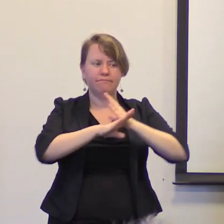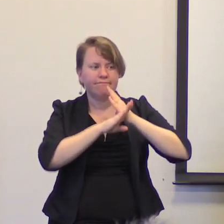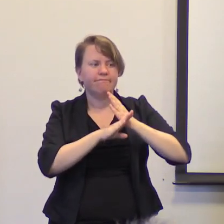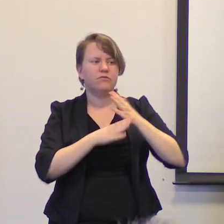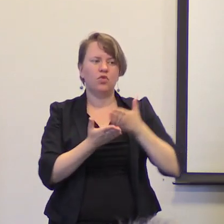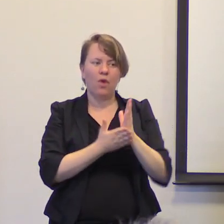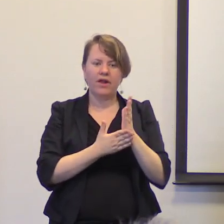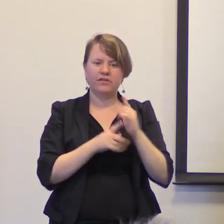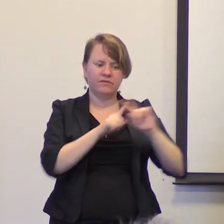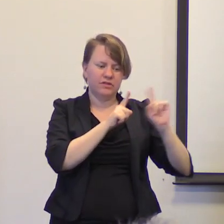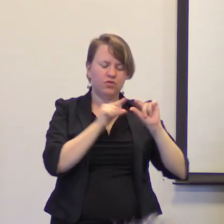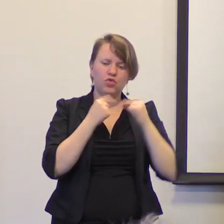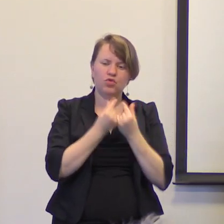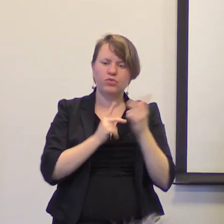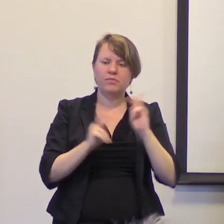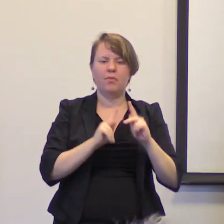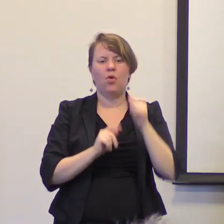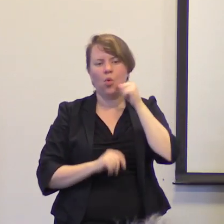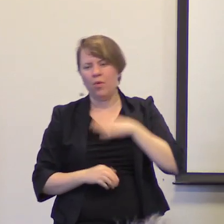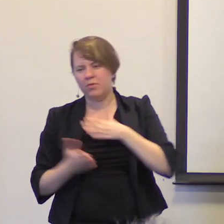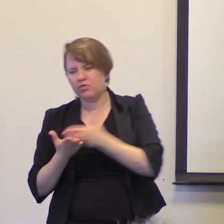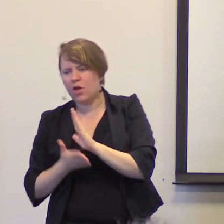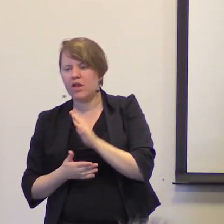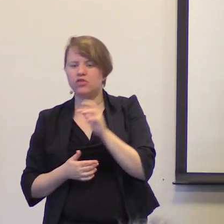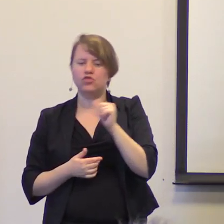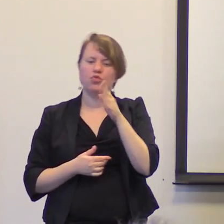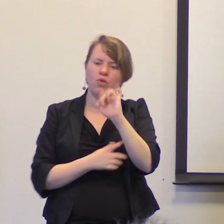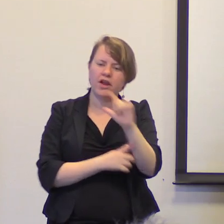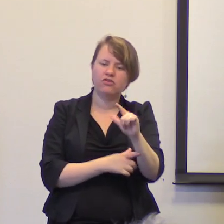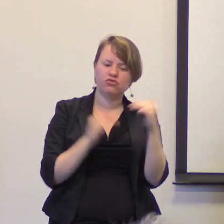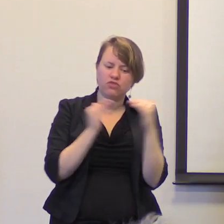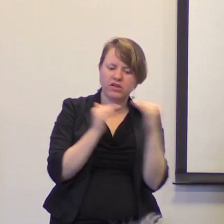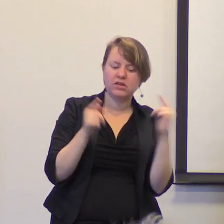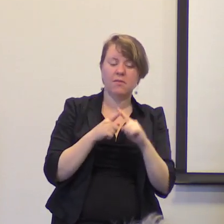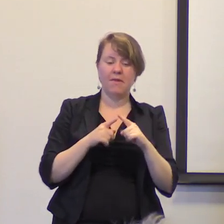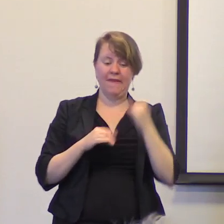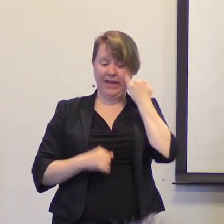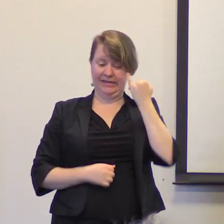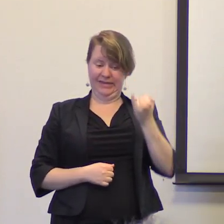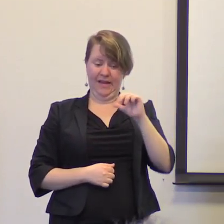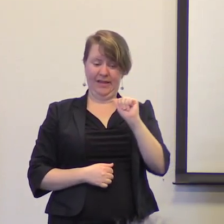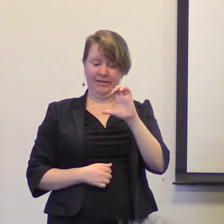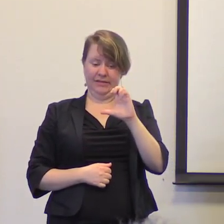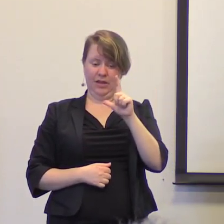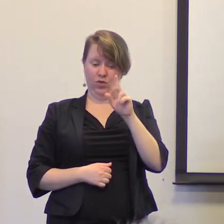who do racial justice or women's rights, but the idea of the ACLU, according to our founders,